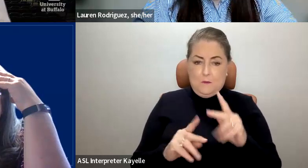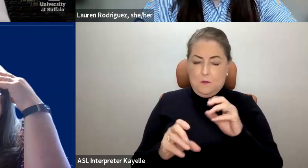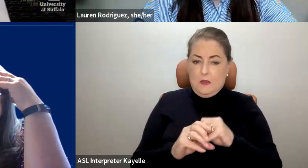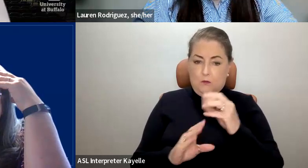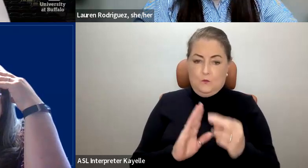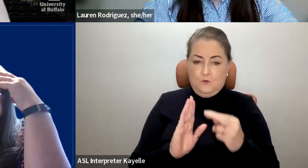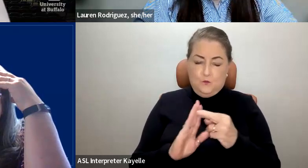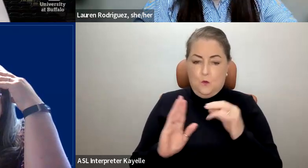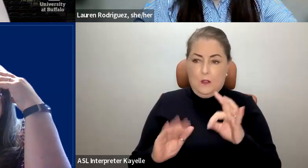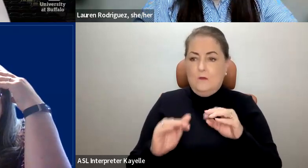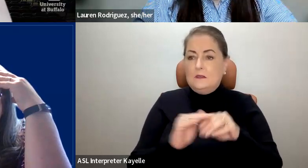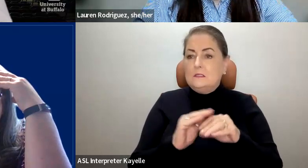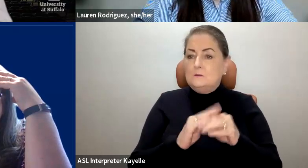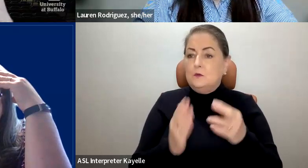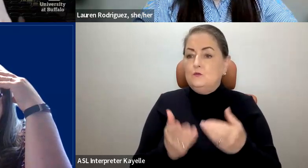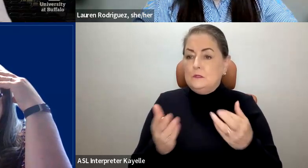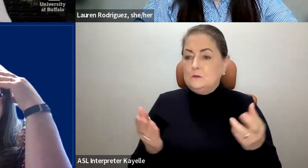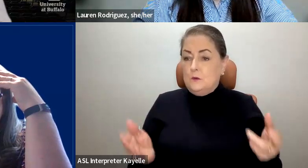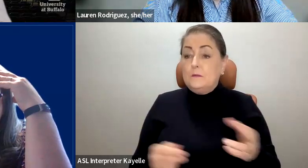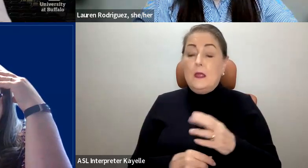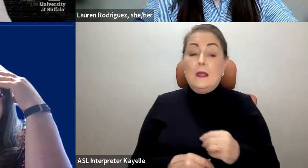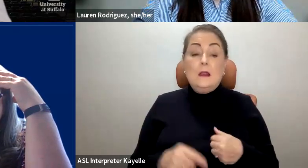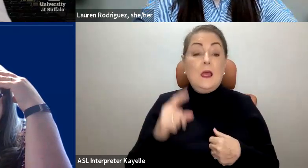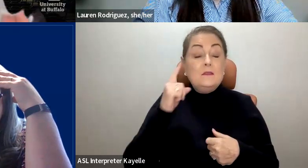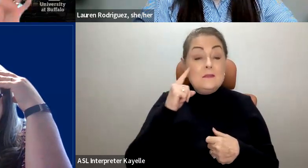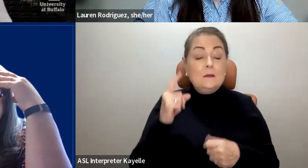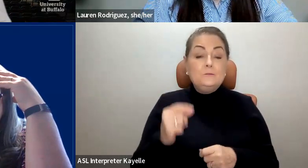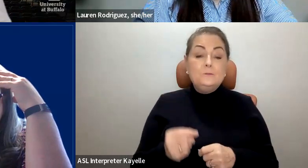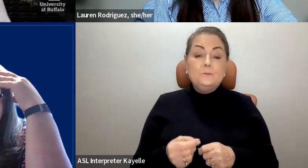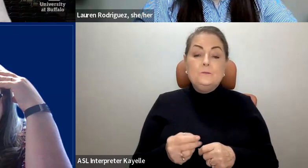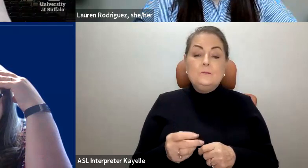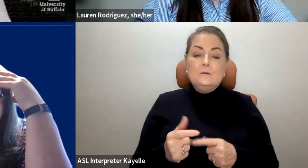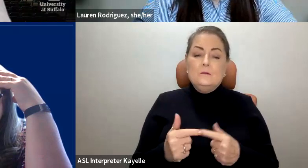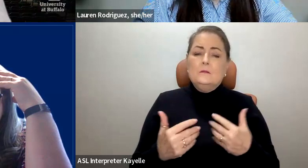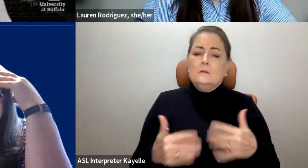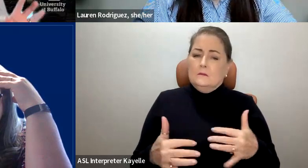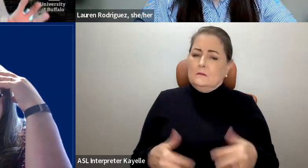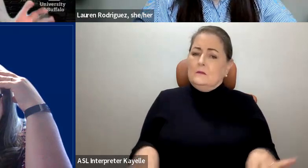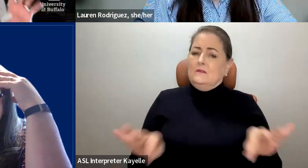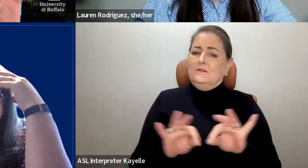accessibility resources. And I think there is great value in